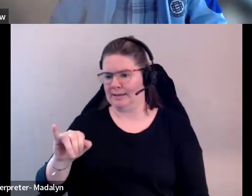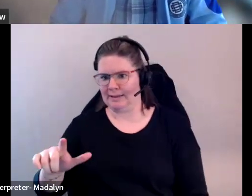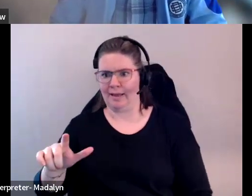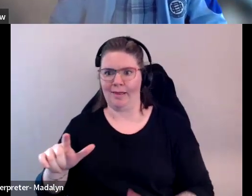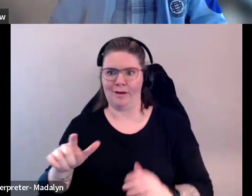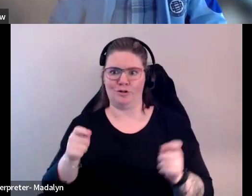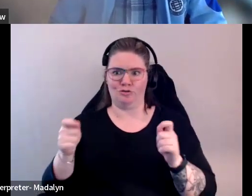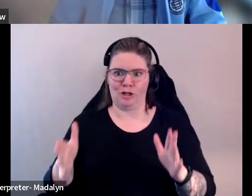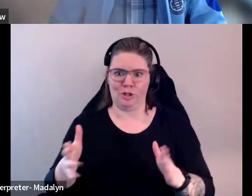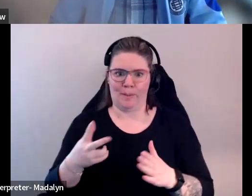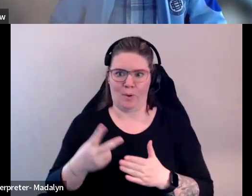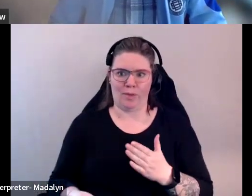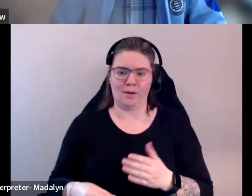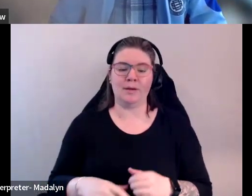Don Dew: But Don Dew: so